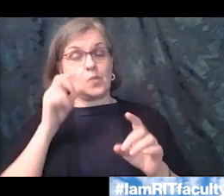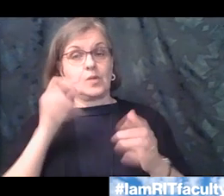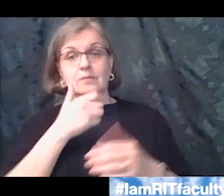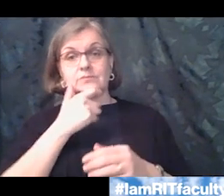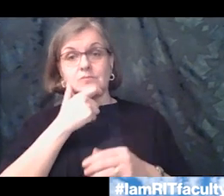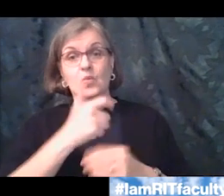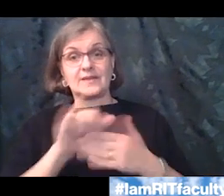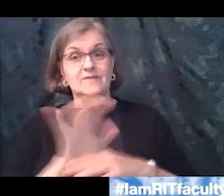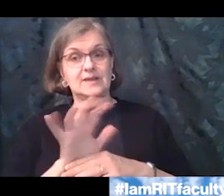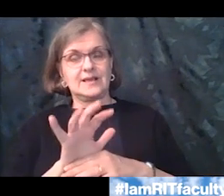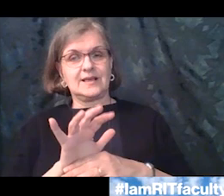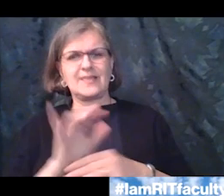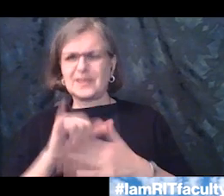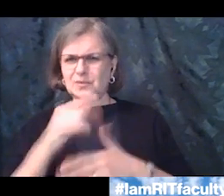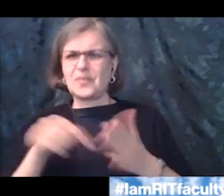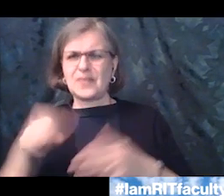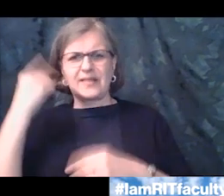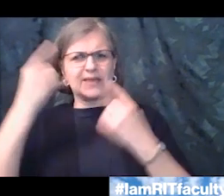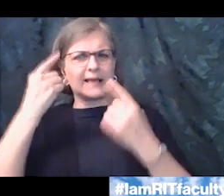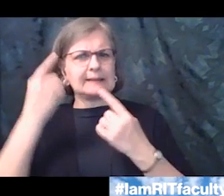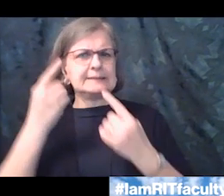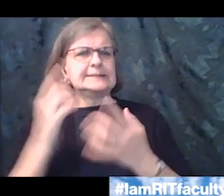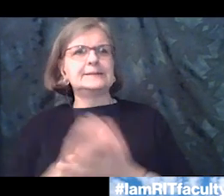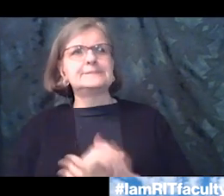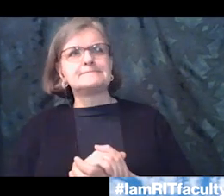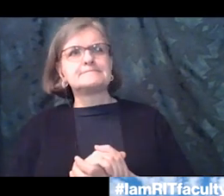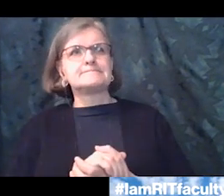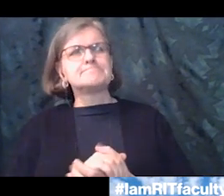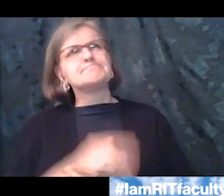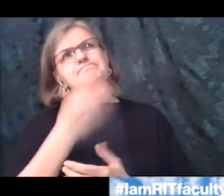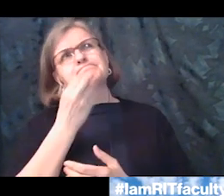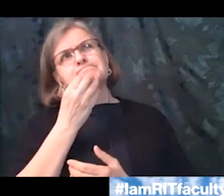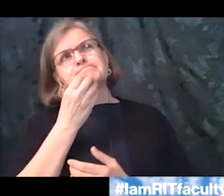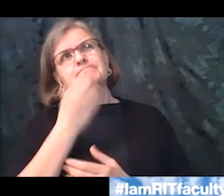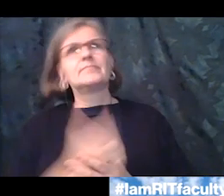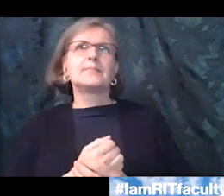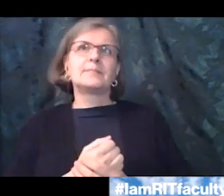that's where they are in their stage of that career. Thinking about, well, what's next?